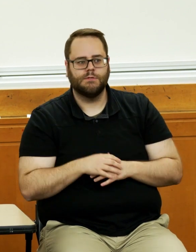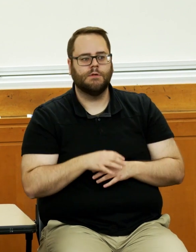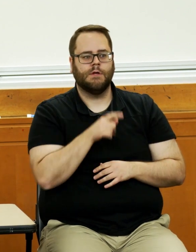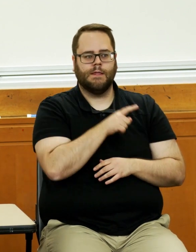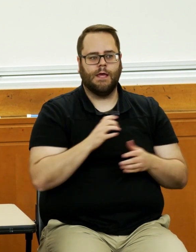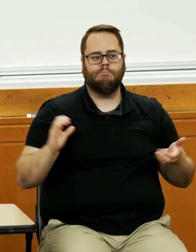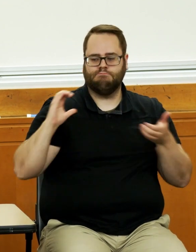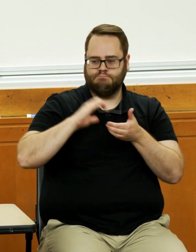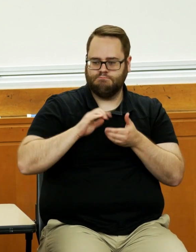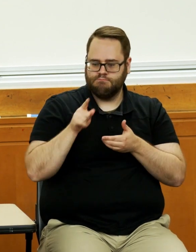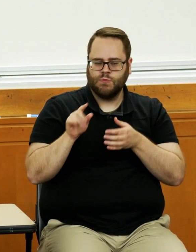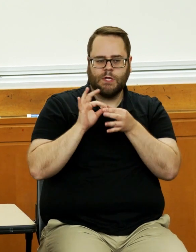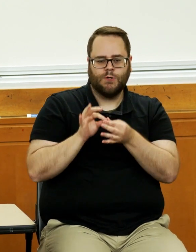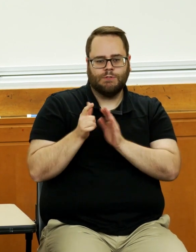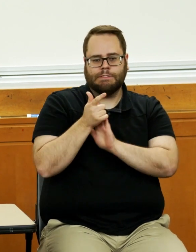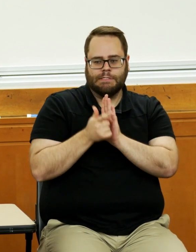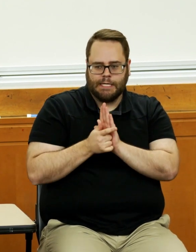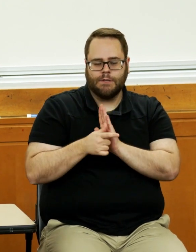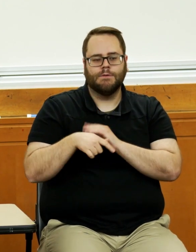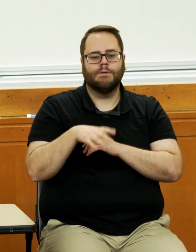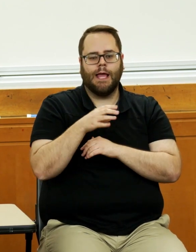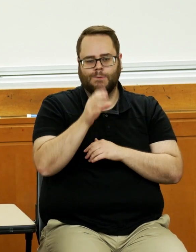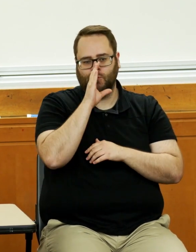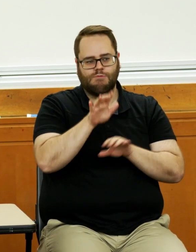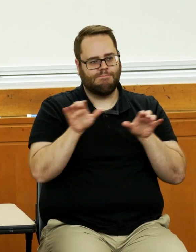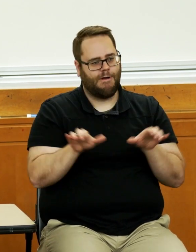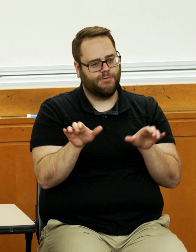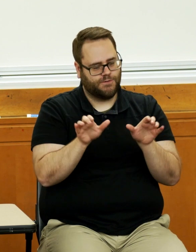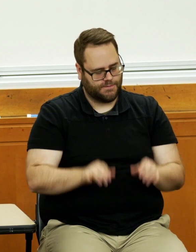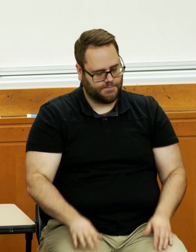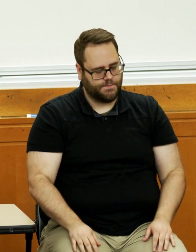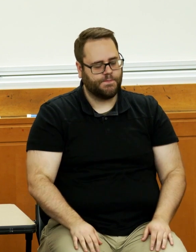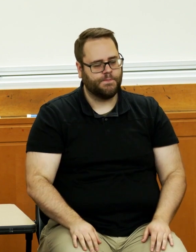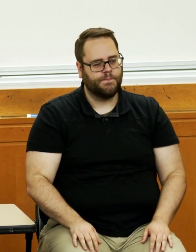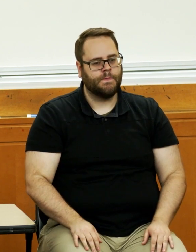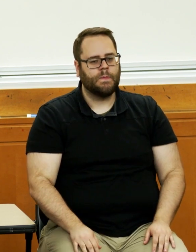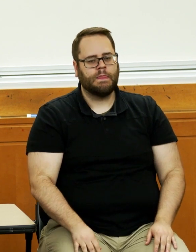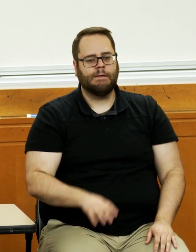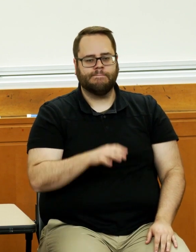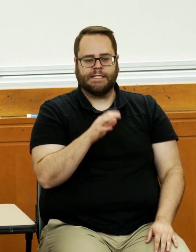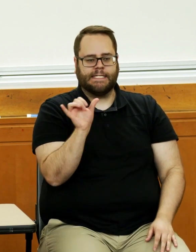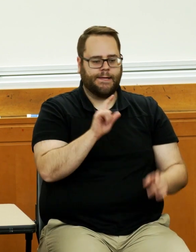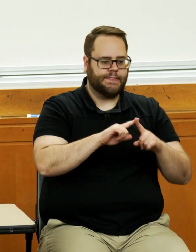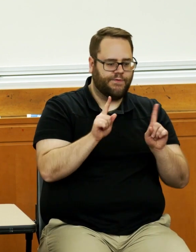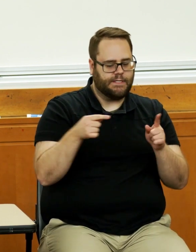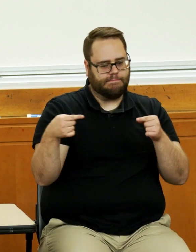with SNCC members on litigation after their direct actions. The same differences and tensions persist